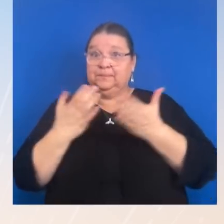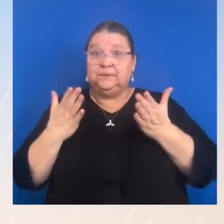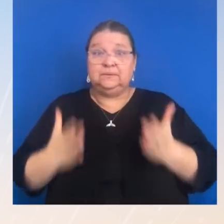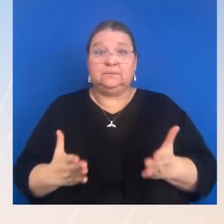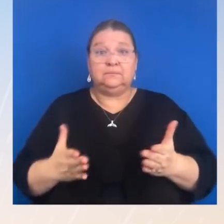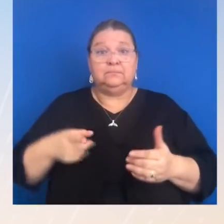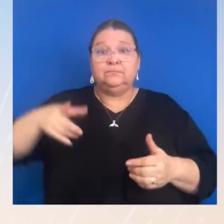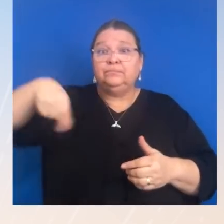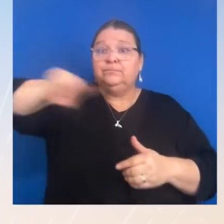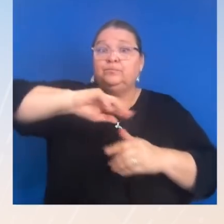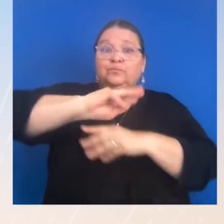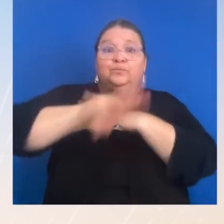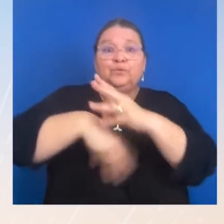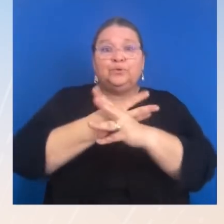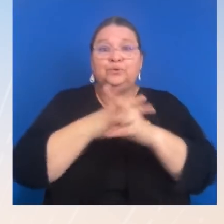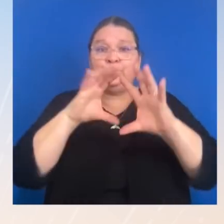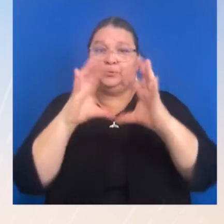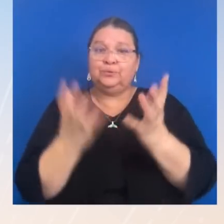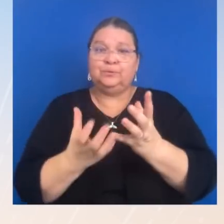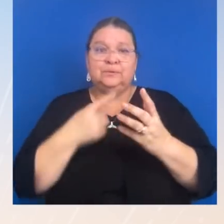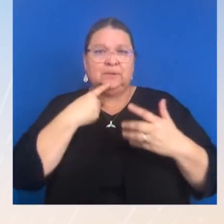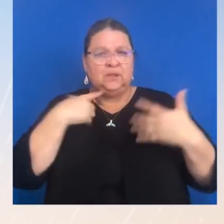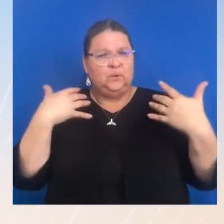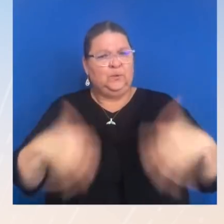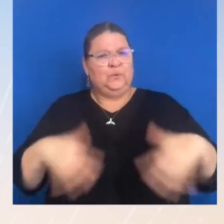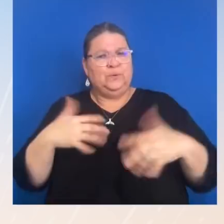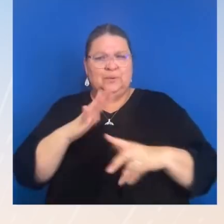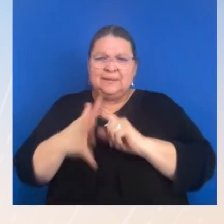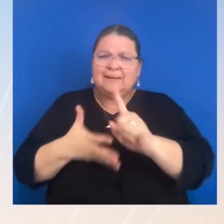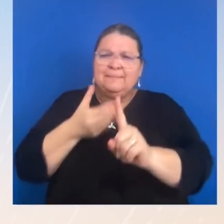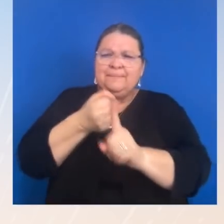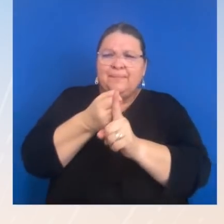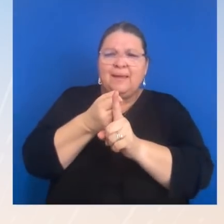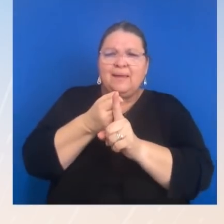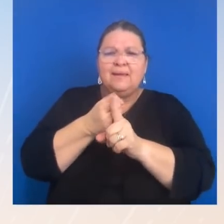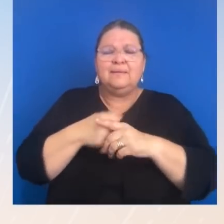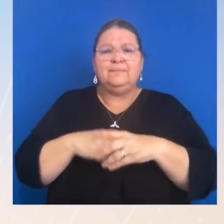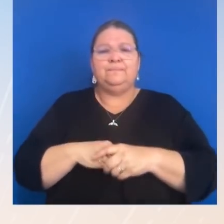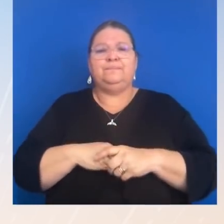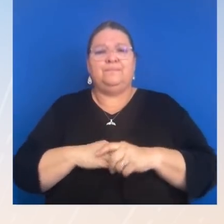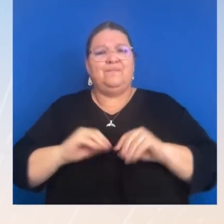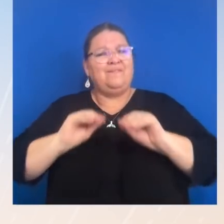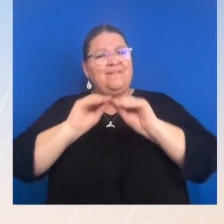Obviously, global events impact the economy, the global economy, as well as global inflation.